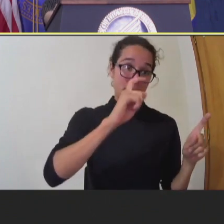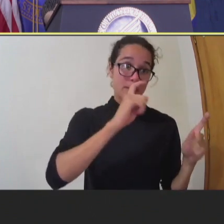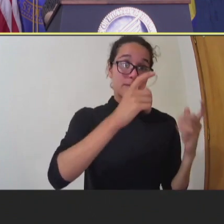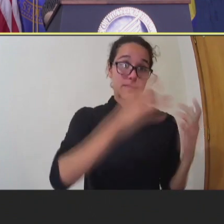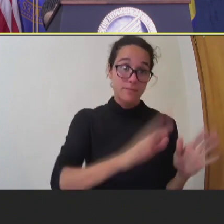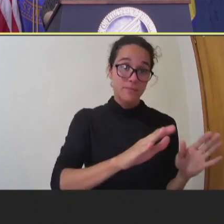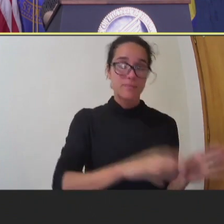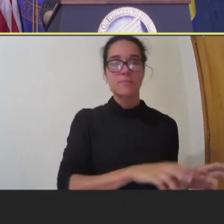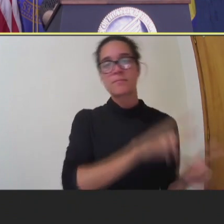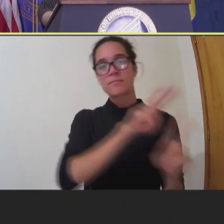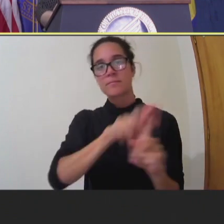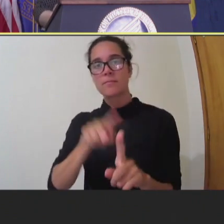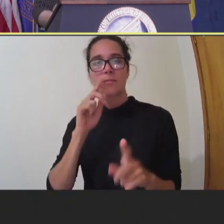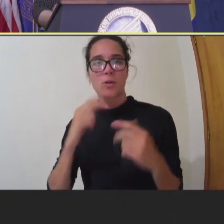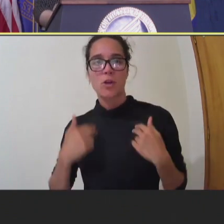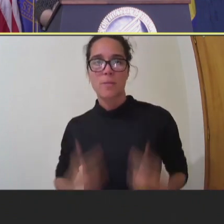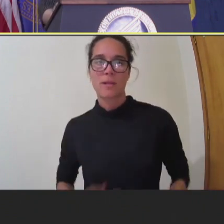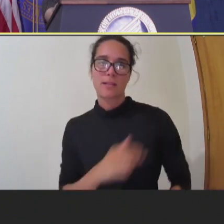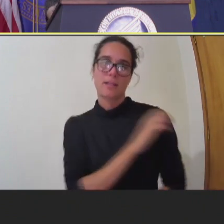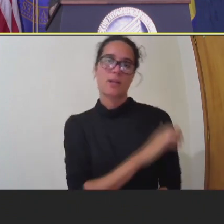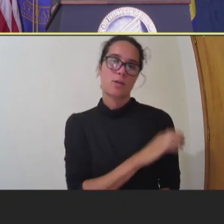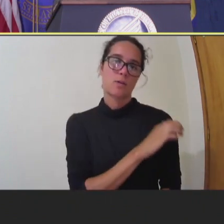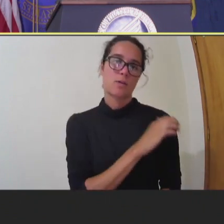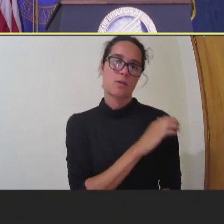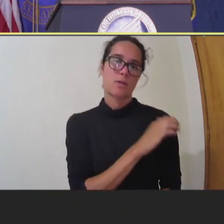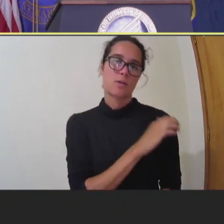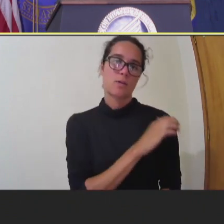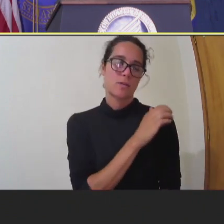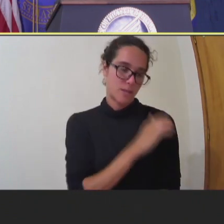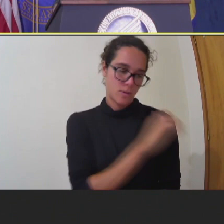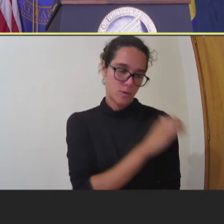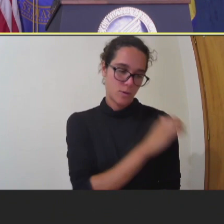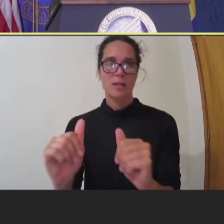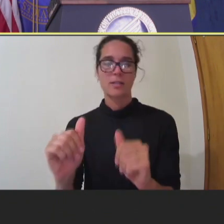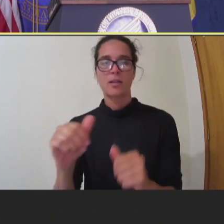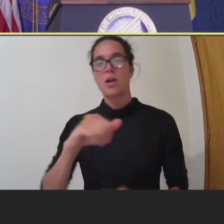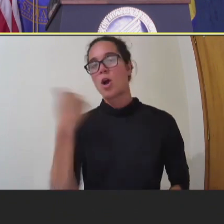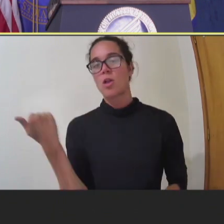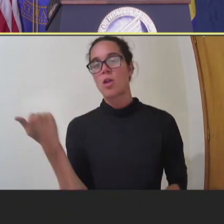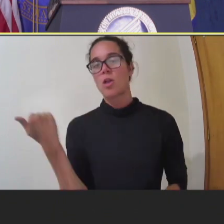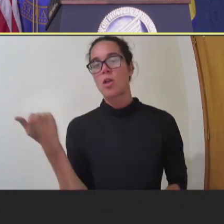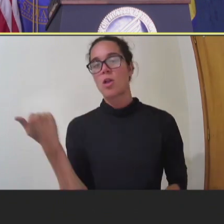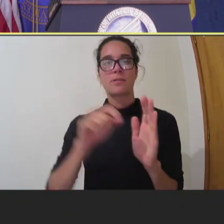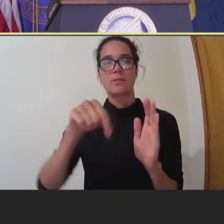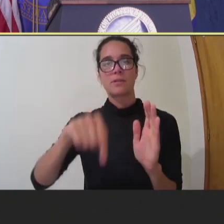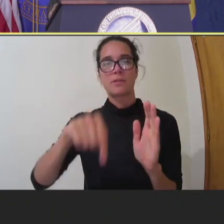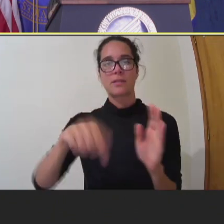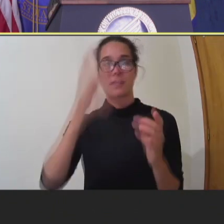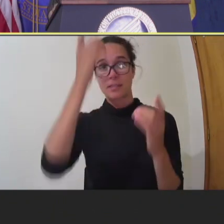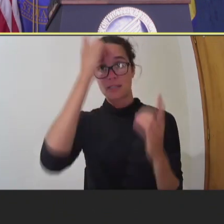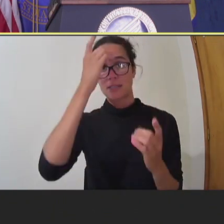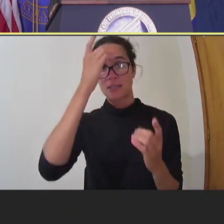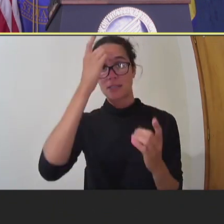So, as another example of a disease, this is, you know, one caused by HPV infection. Vulvar